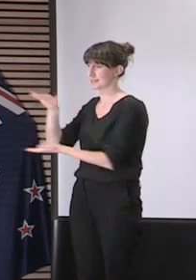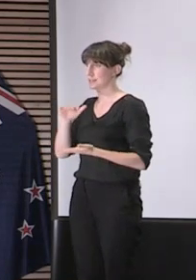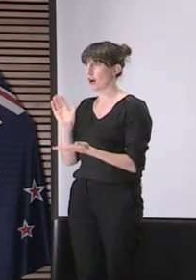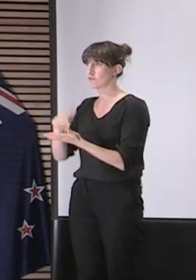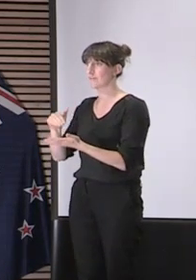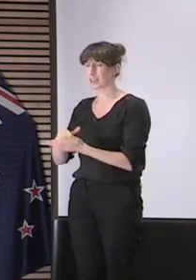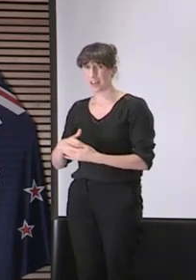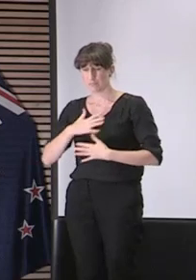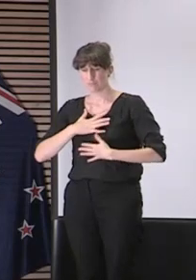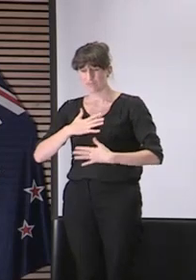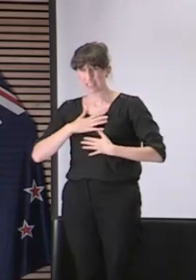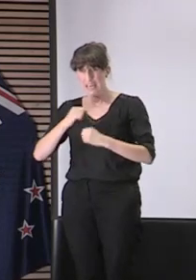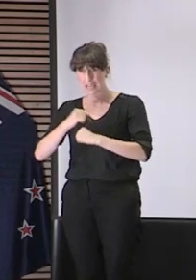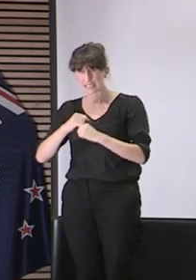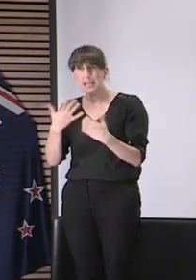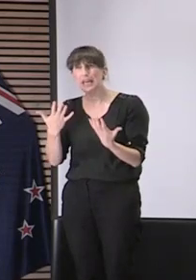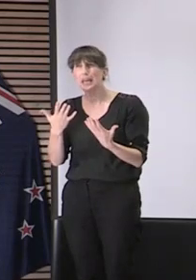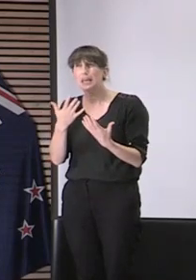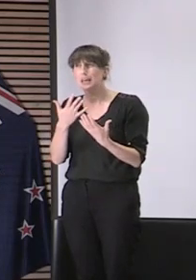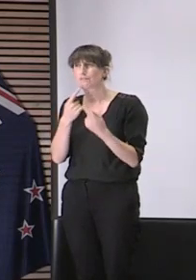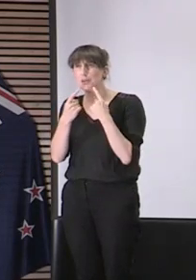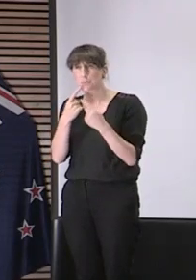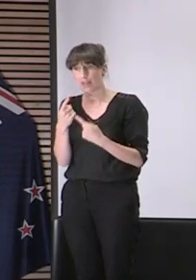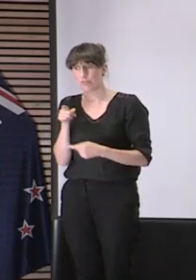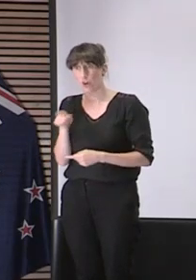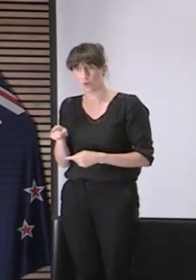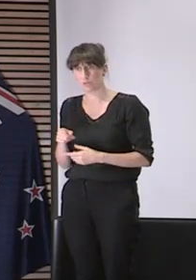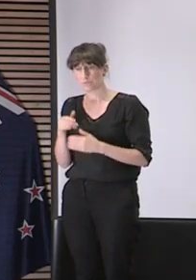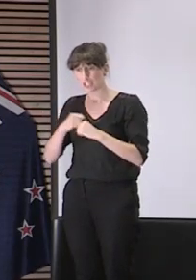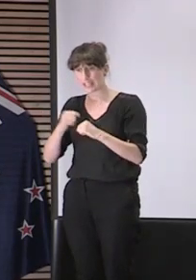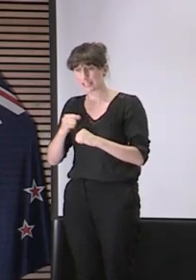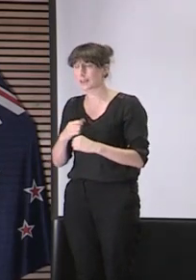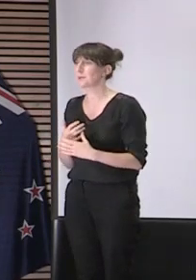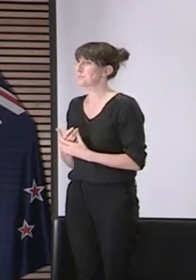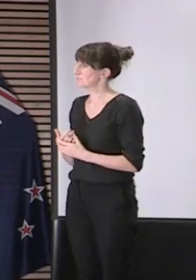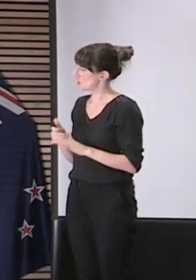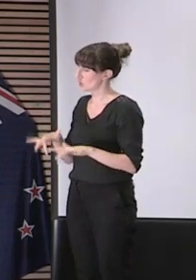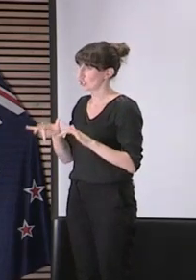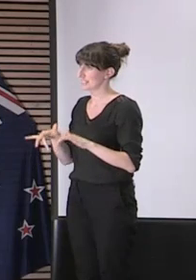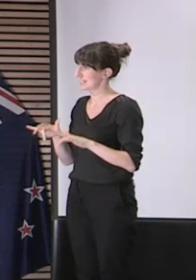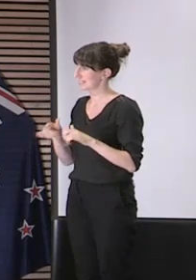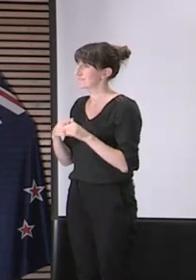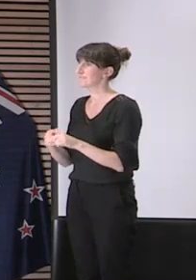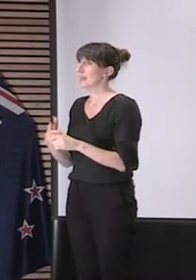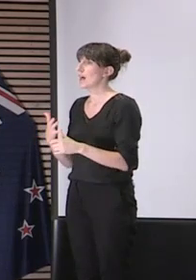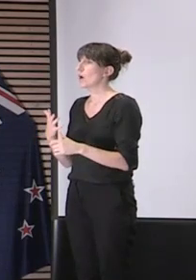They are arriving and coming in batches. The ventilator, is there an update on that? Mabo not at